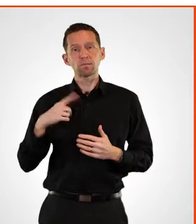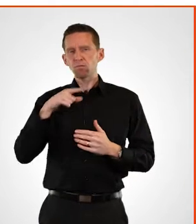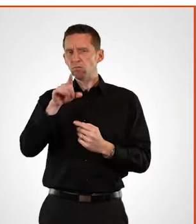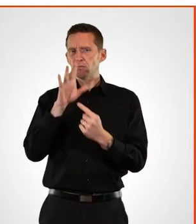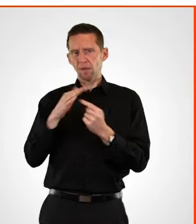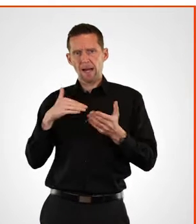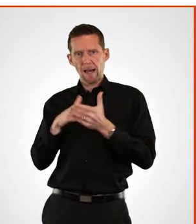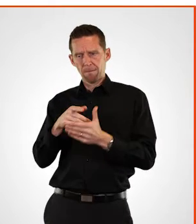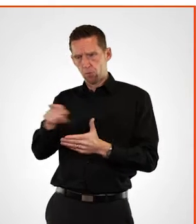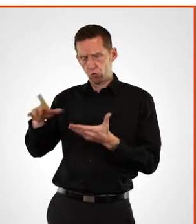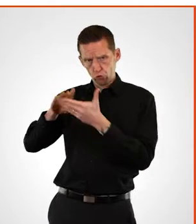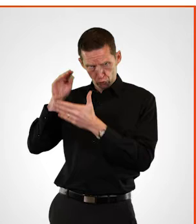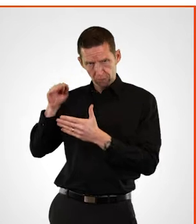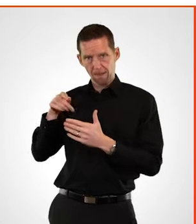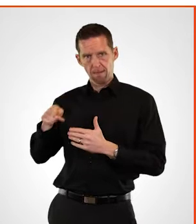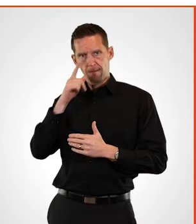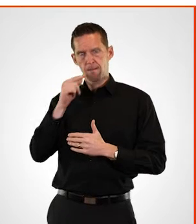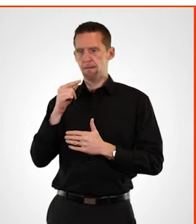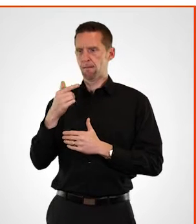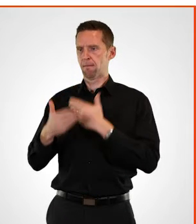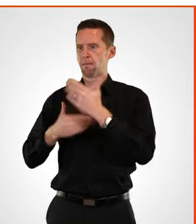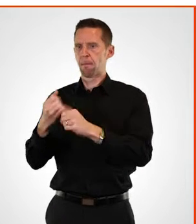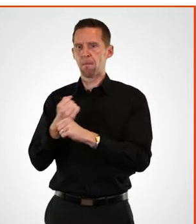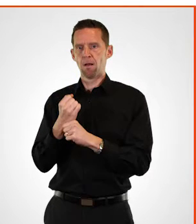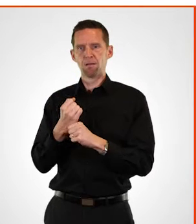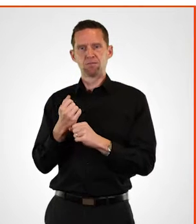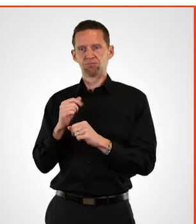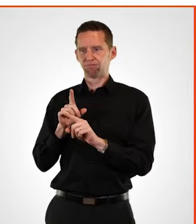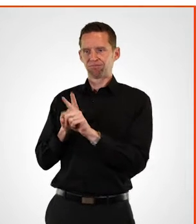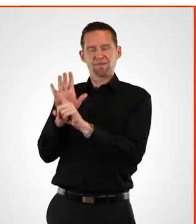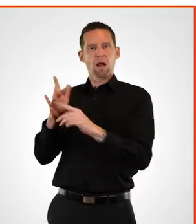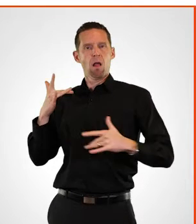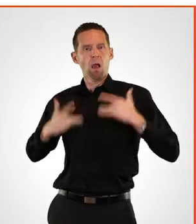that we want to help students create the lives that they want for themselves.